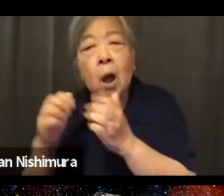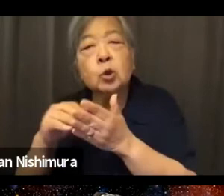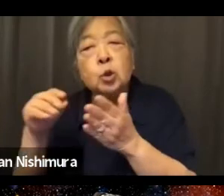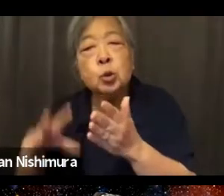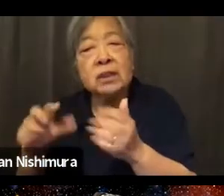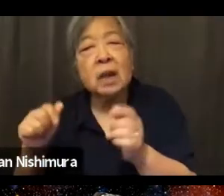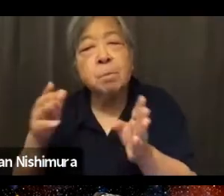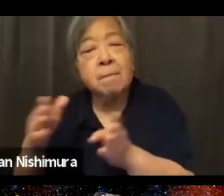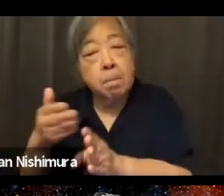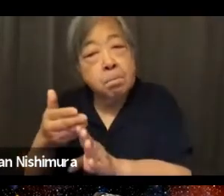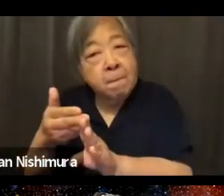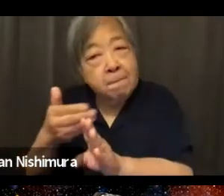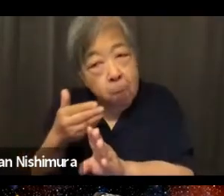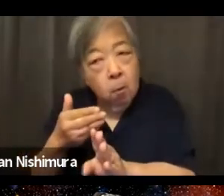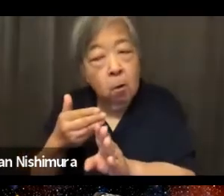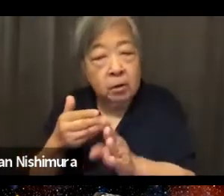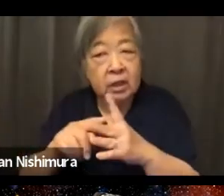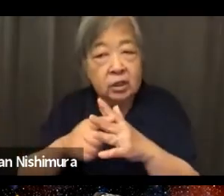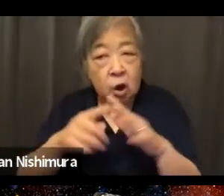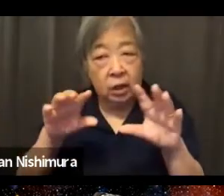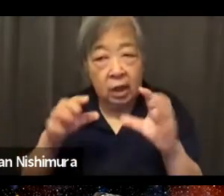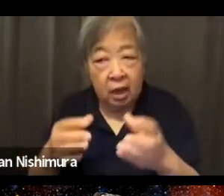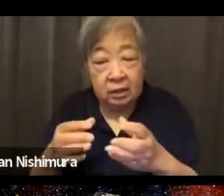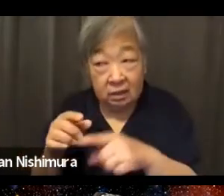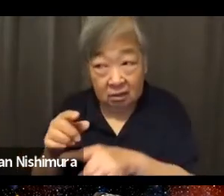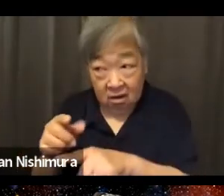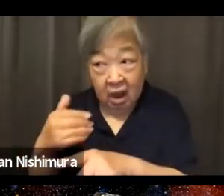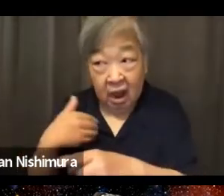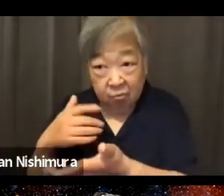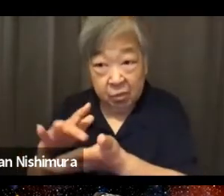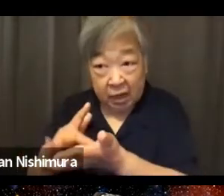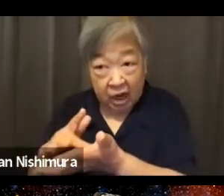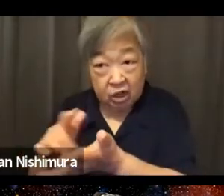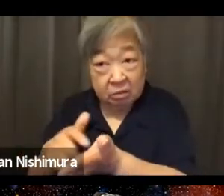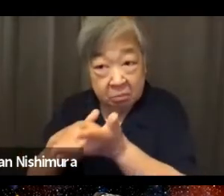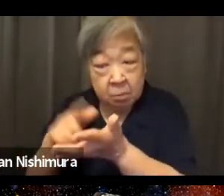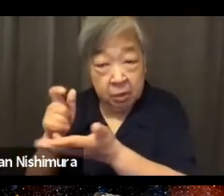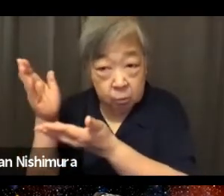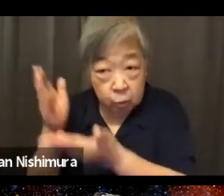they have certain medications they need to bring into the U.S., have they thought about what the prescriptions look like?